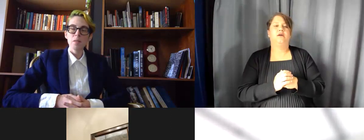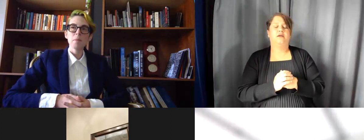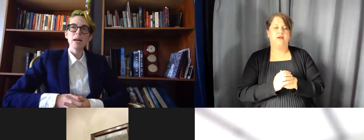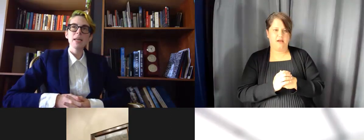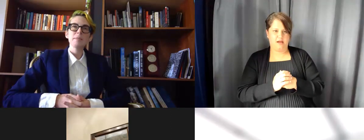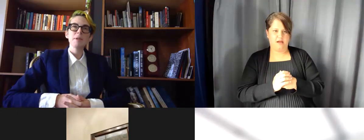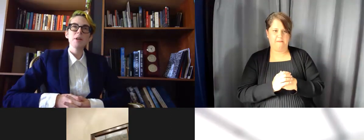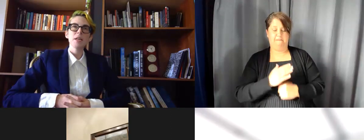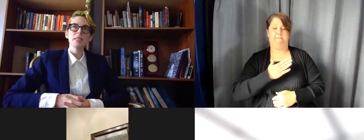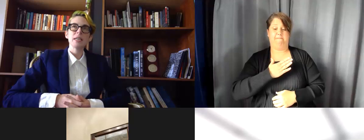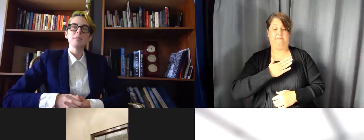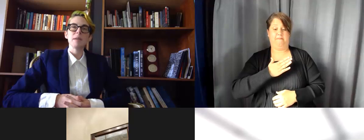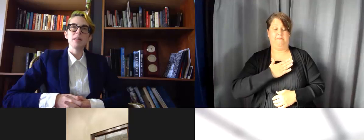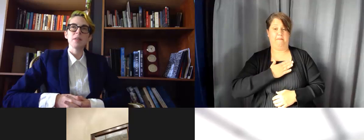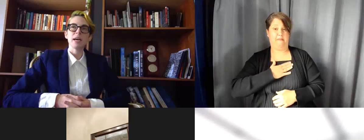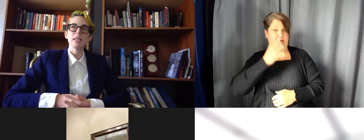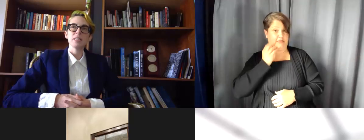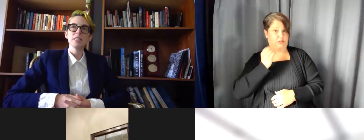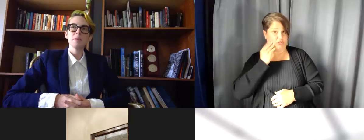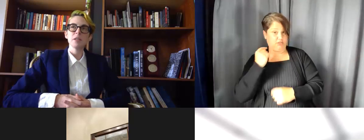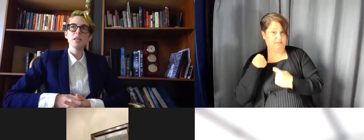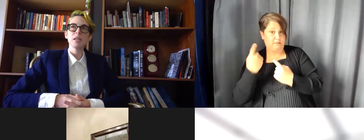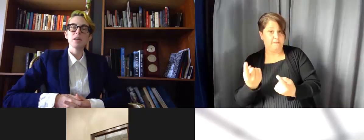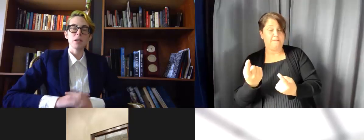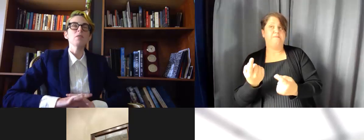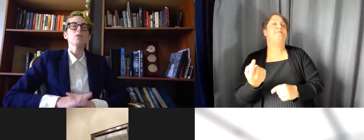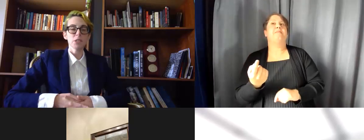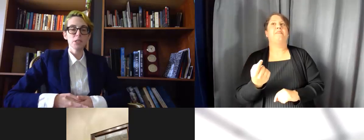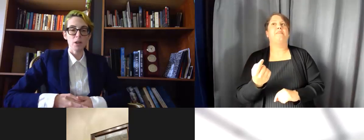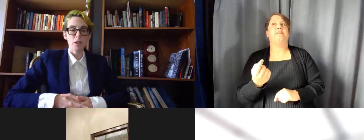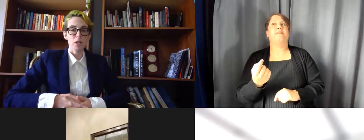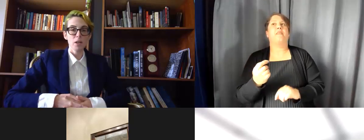Farrah Garland: my experience has been that disability, that first of all.